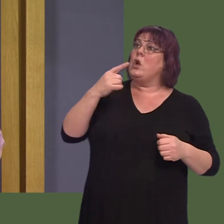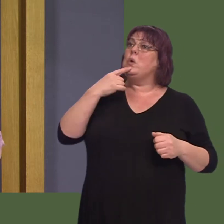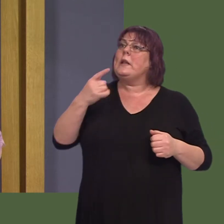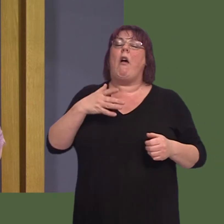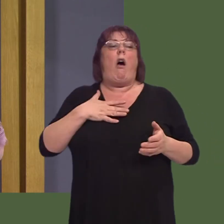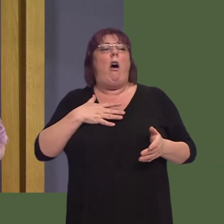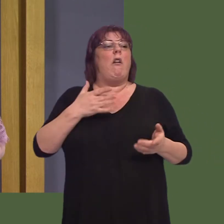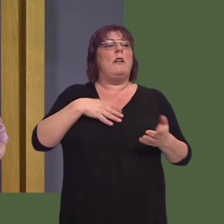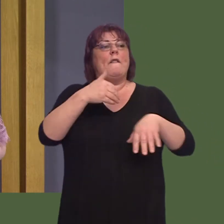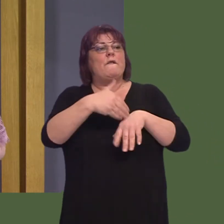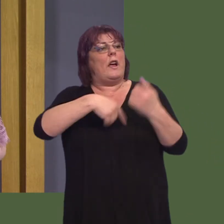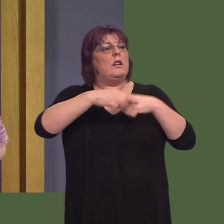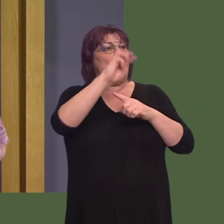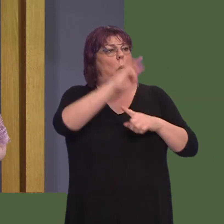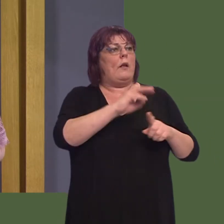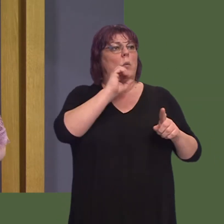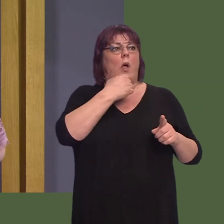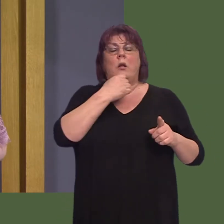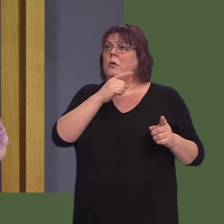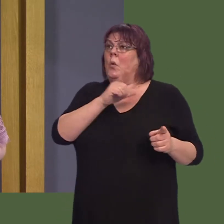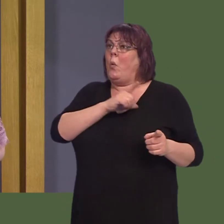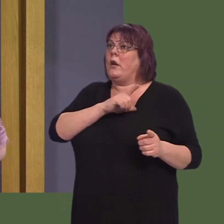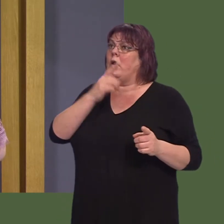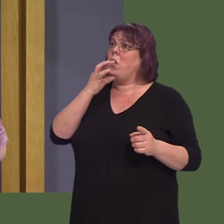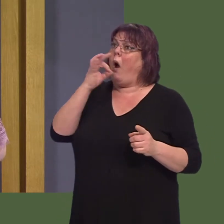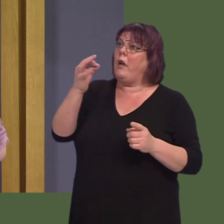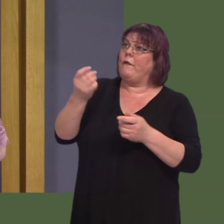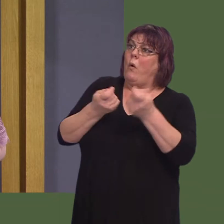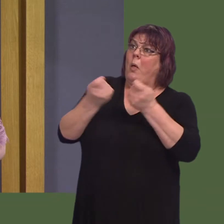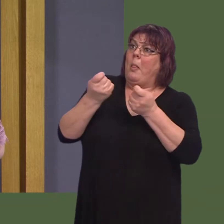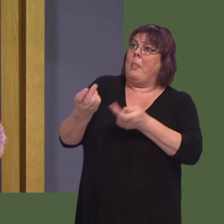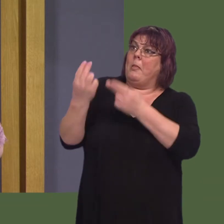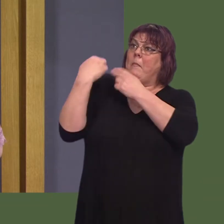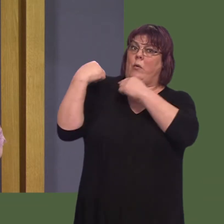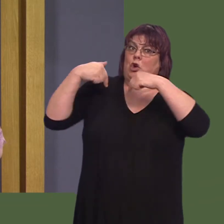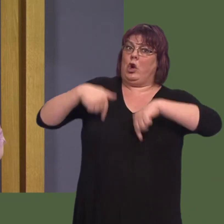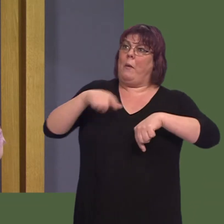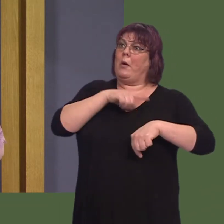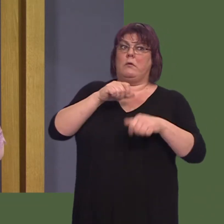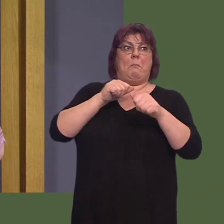you on that, but can we take responsibility here in Wales for those welfare powers if we are better at doing it than Westminster?